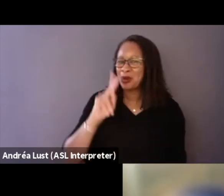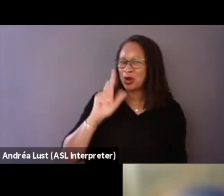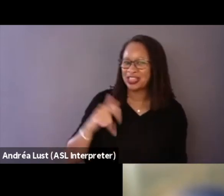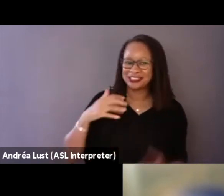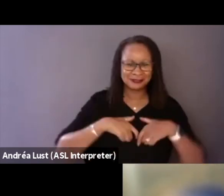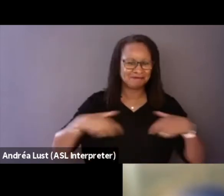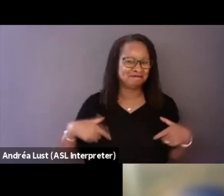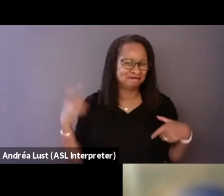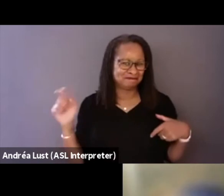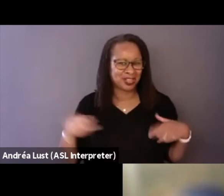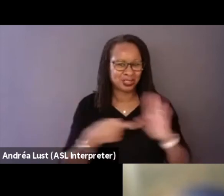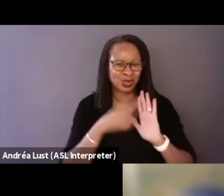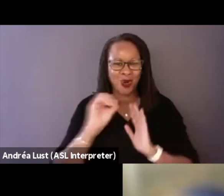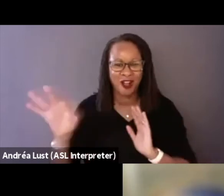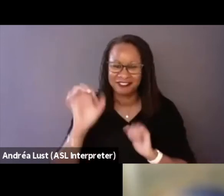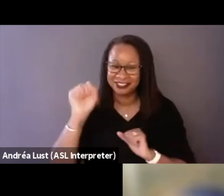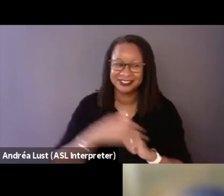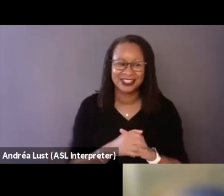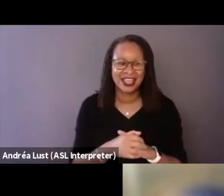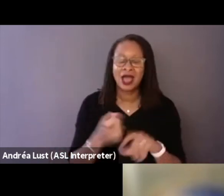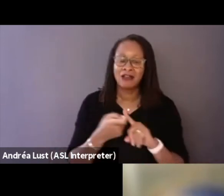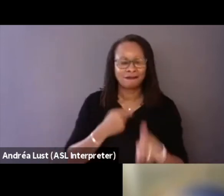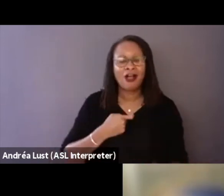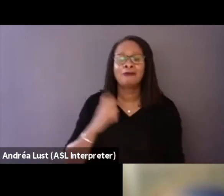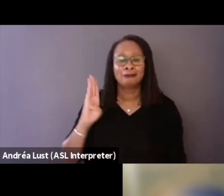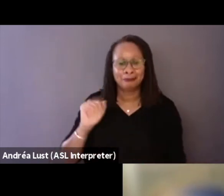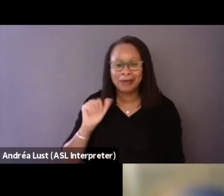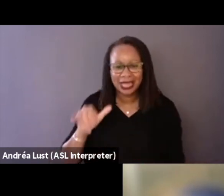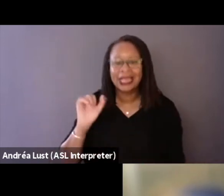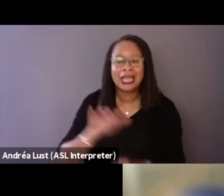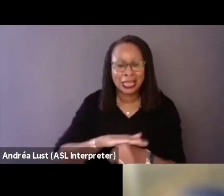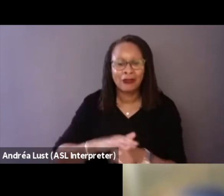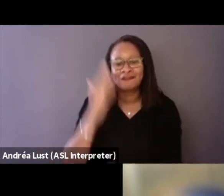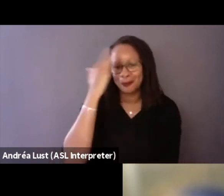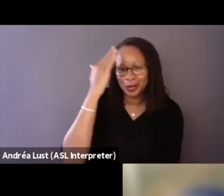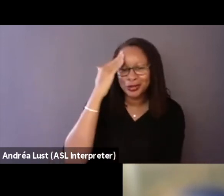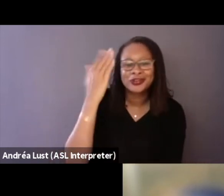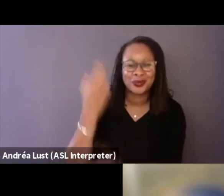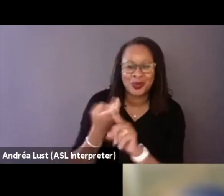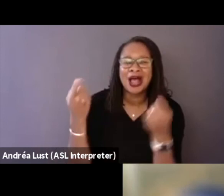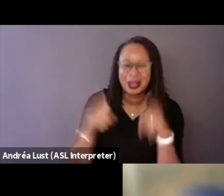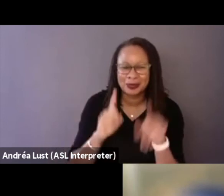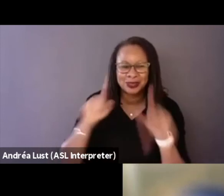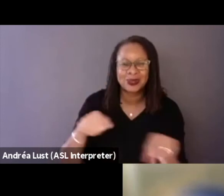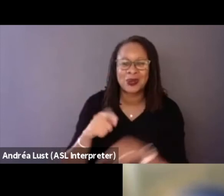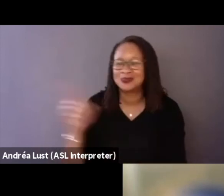So, you know. - Listen, I'm from the Bay Area, I'm familiar with with what comes from going to Berkeley. [Peter] Go, Bears. - Right.